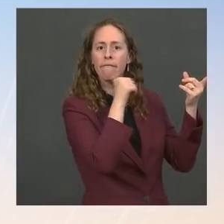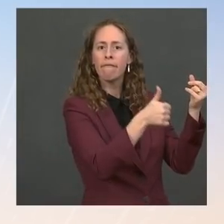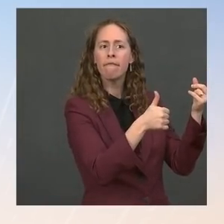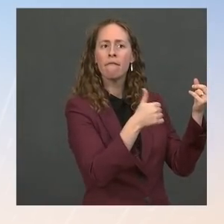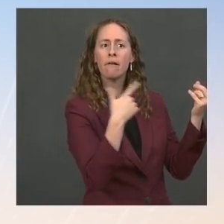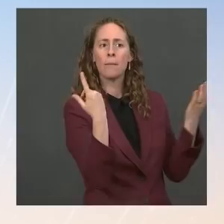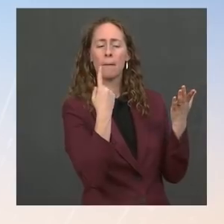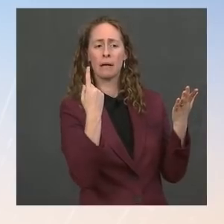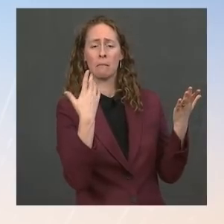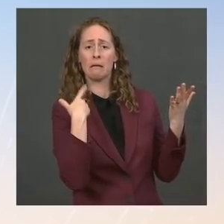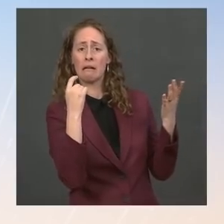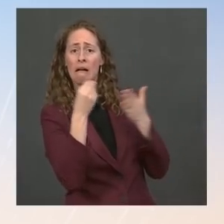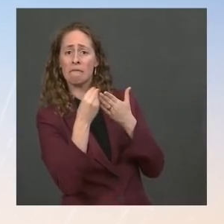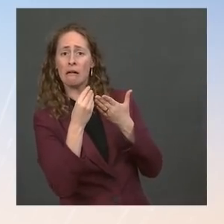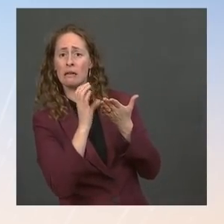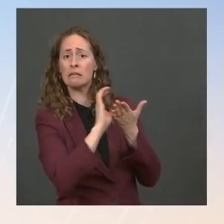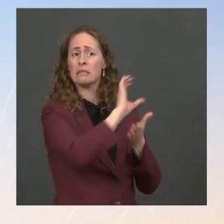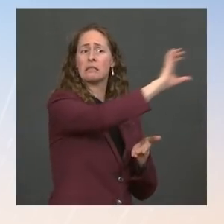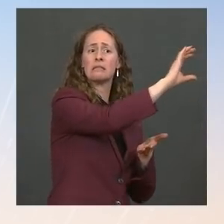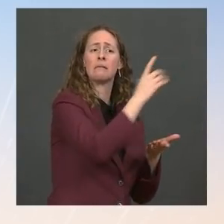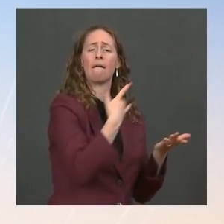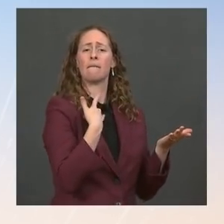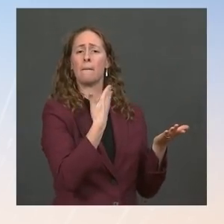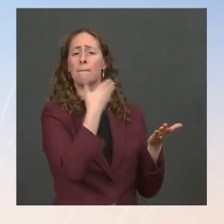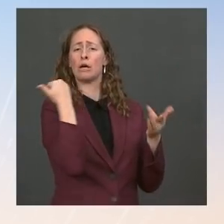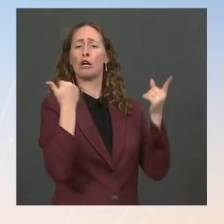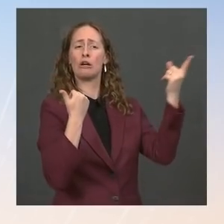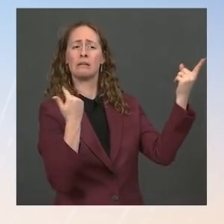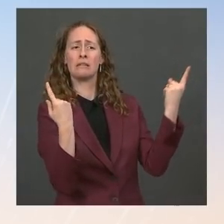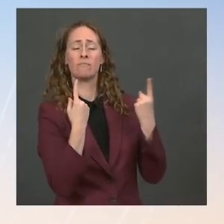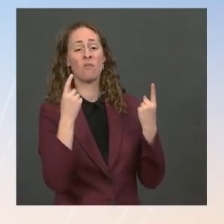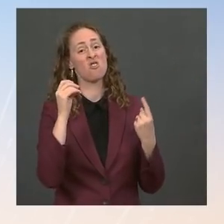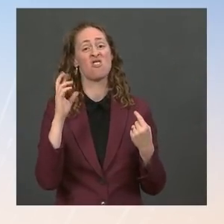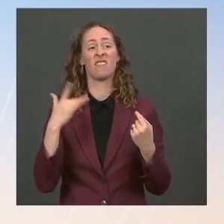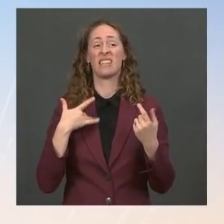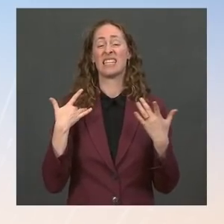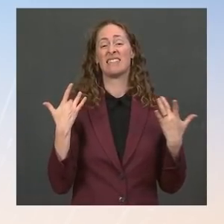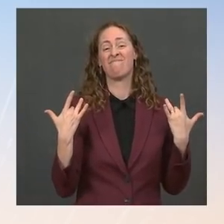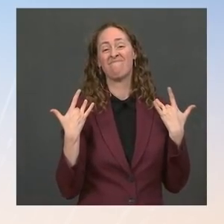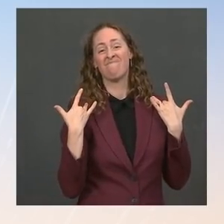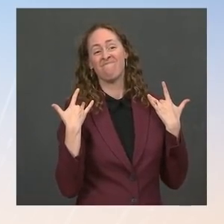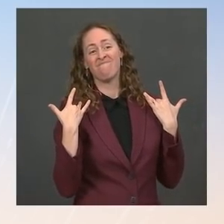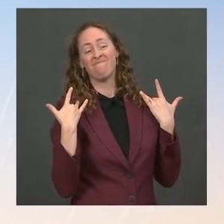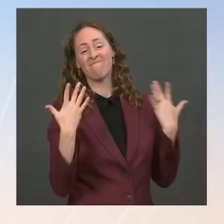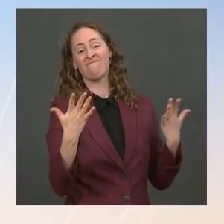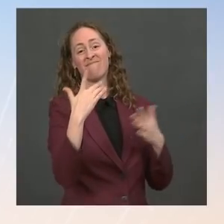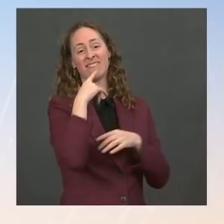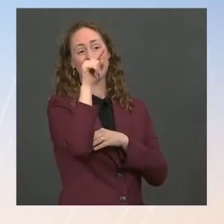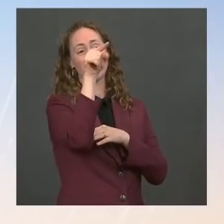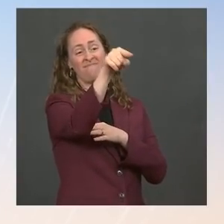Or is it his view that it's really up to Australia to make up any kind of economic loss out of this